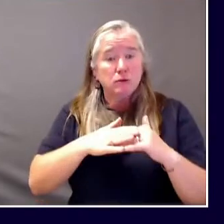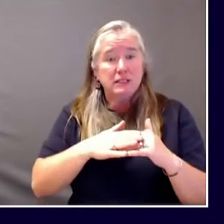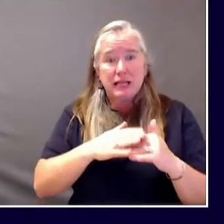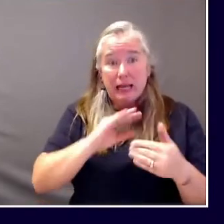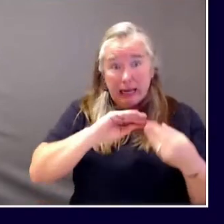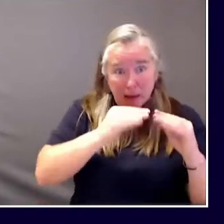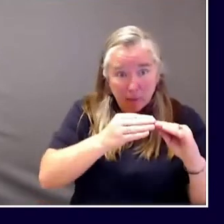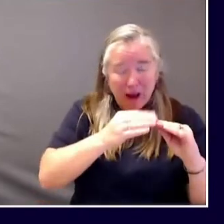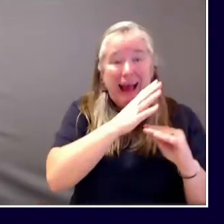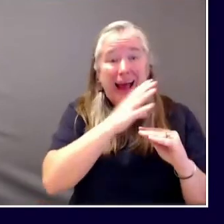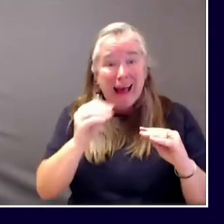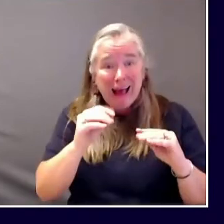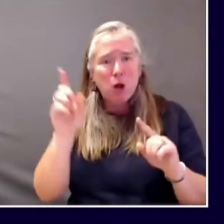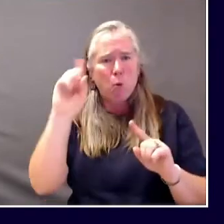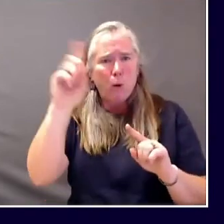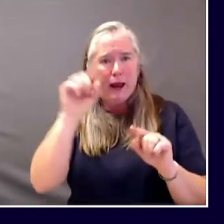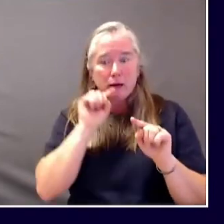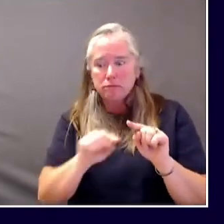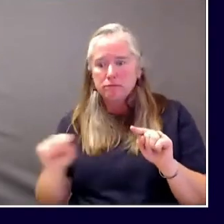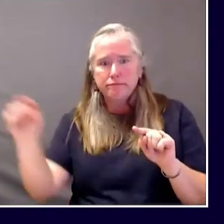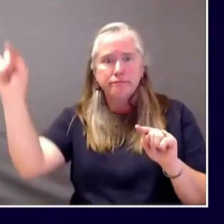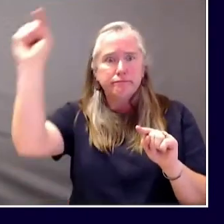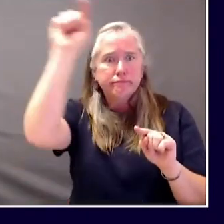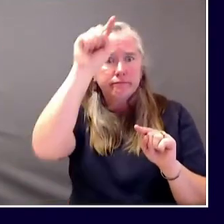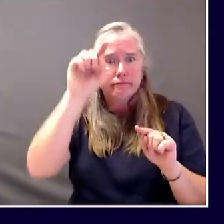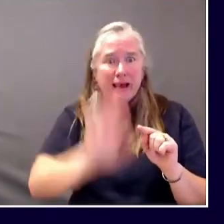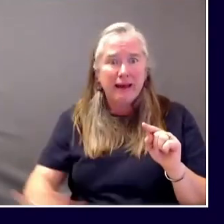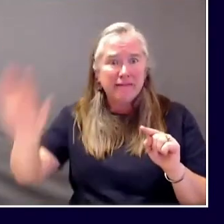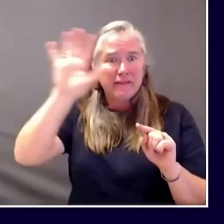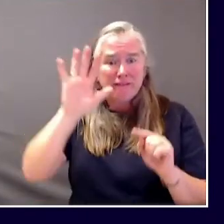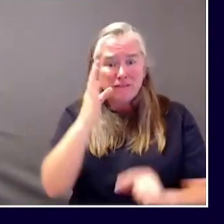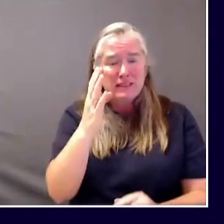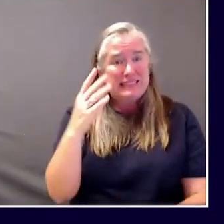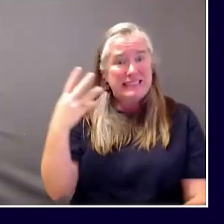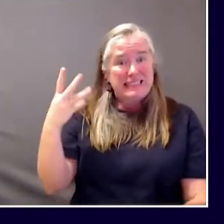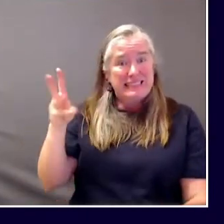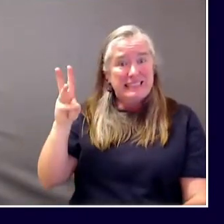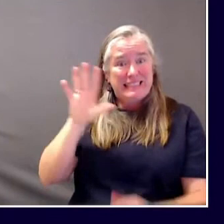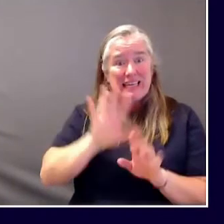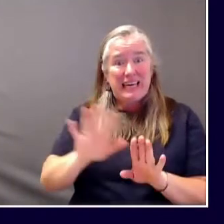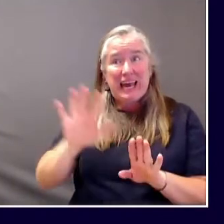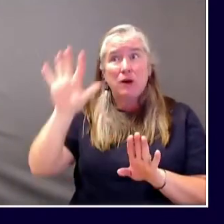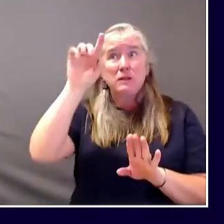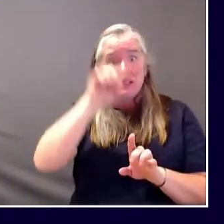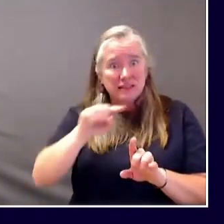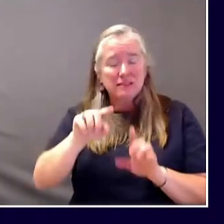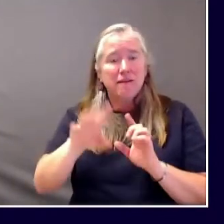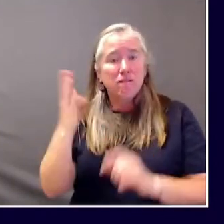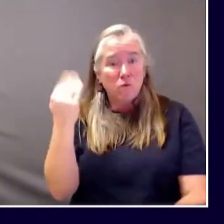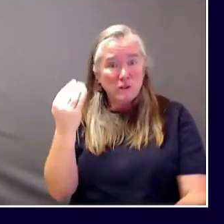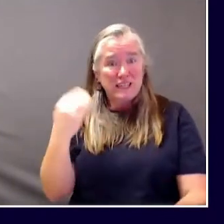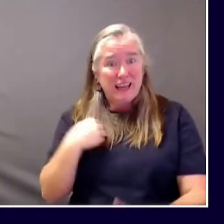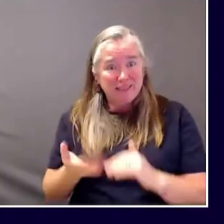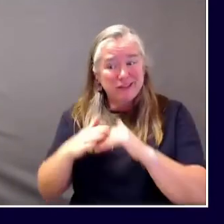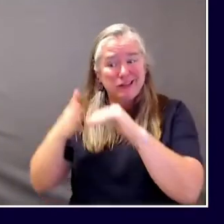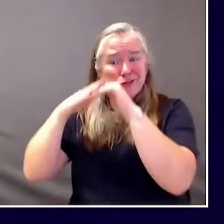and we wanted to make sure that we were communicating with everyone in Maine directly about